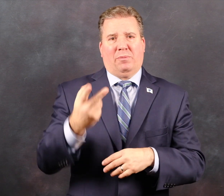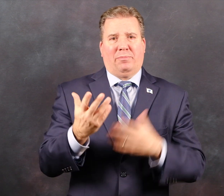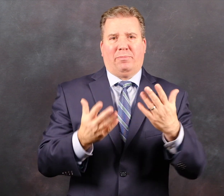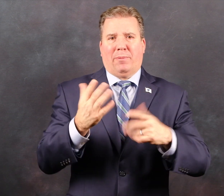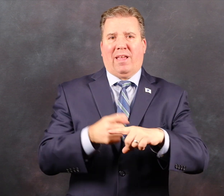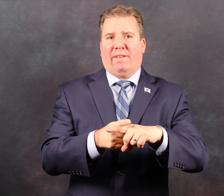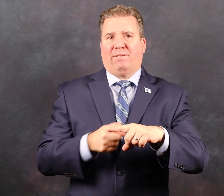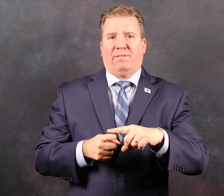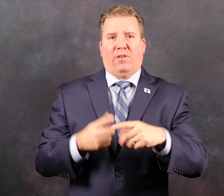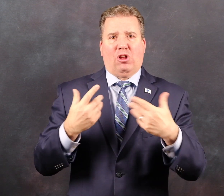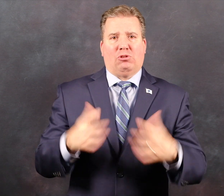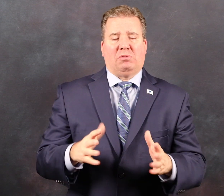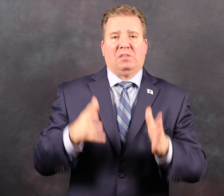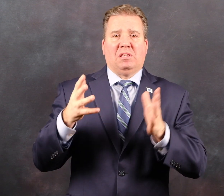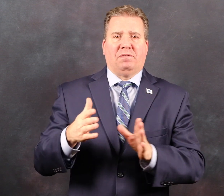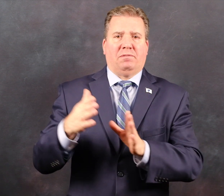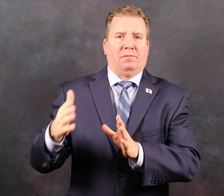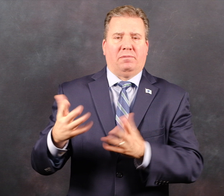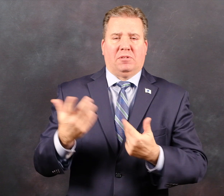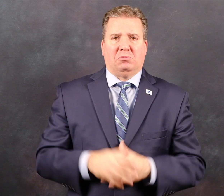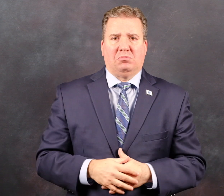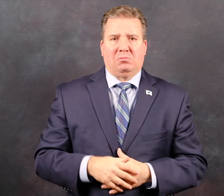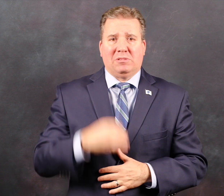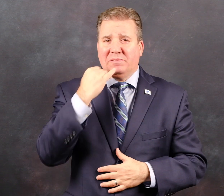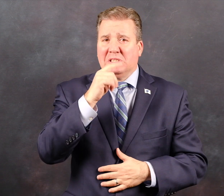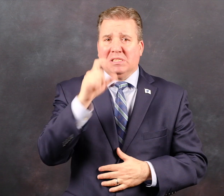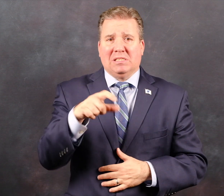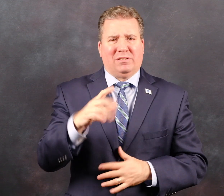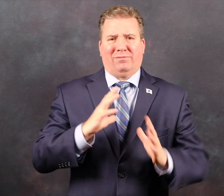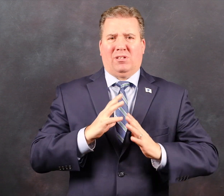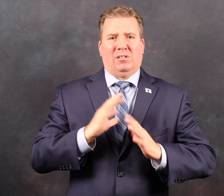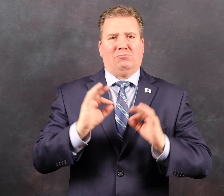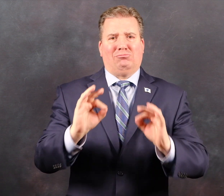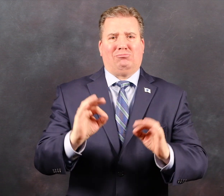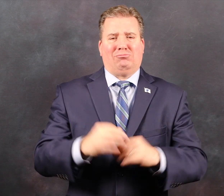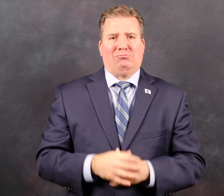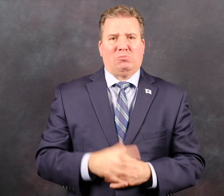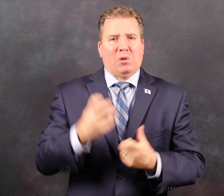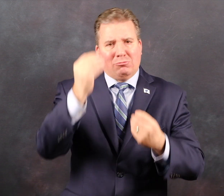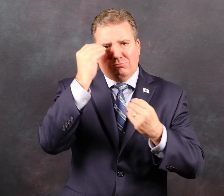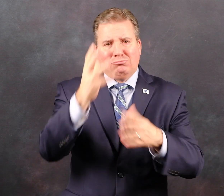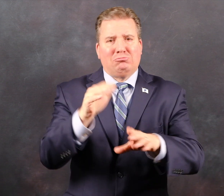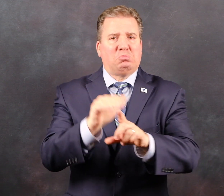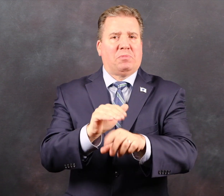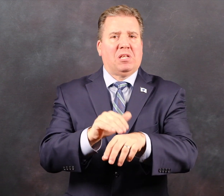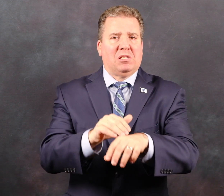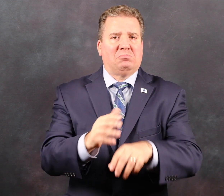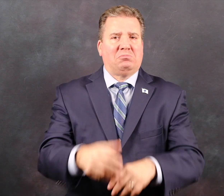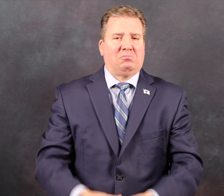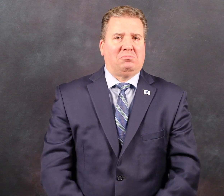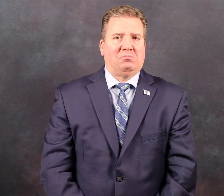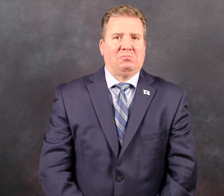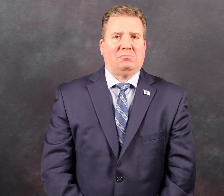Again, if you need to obtain a visor card, this message serves as a friendly reminder.